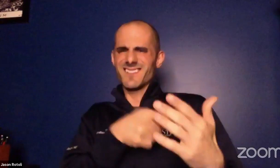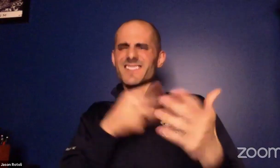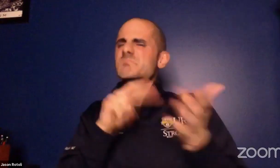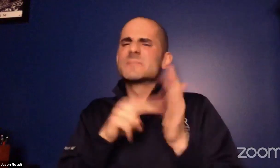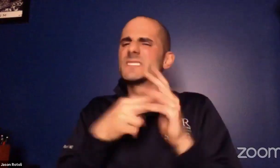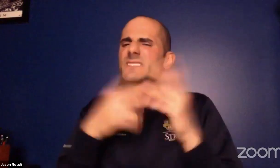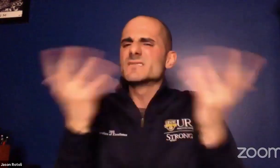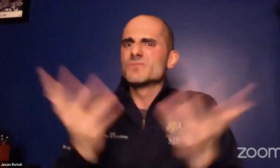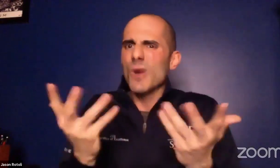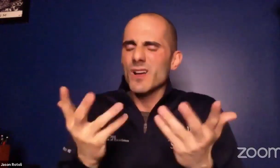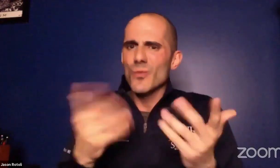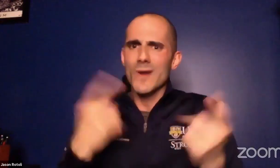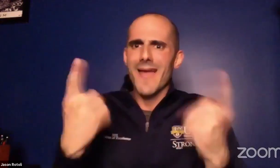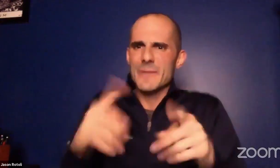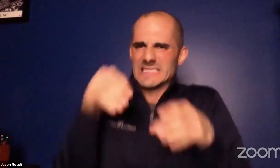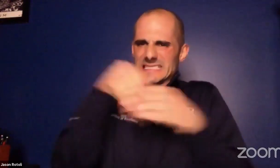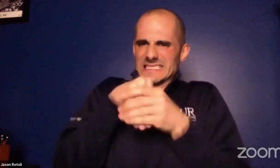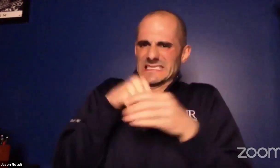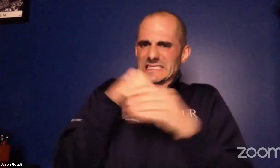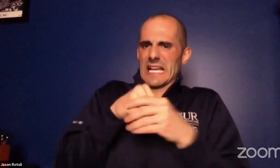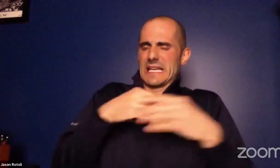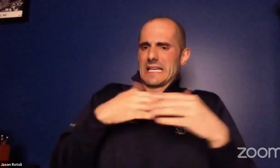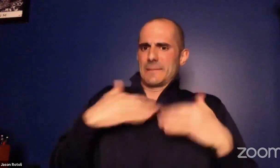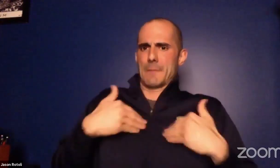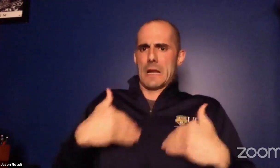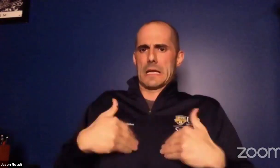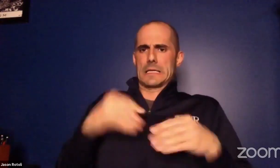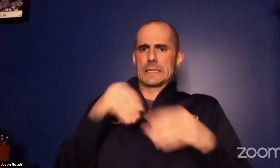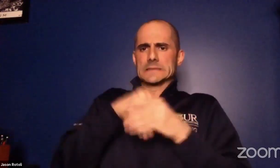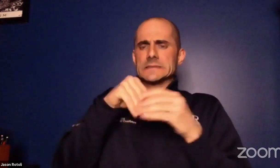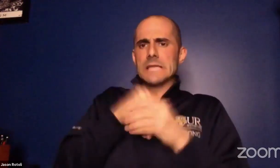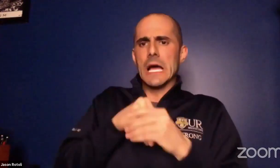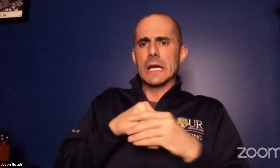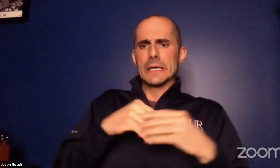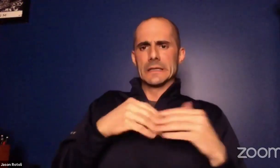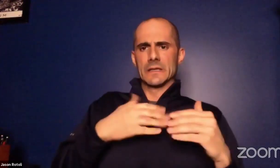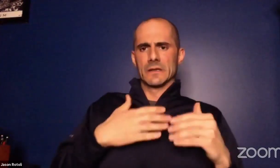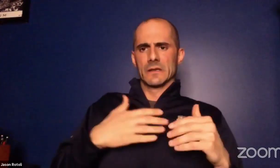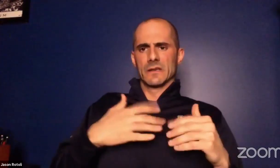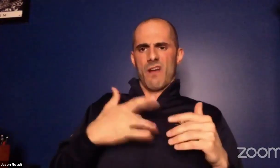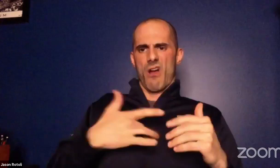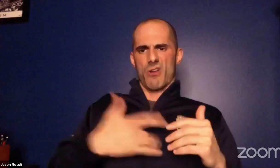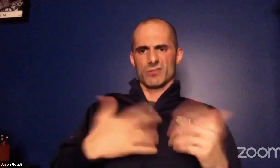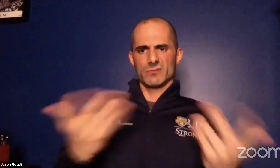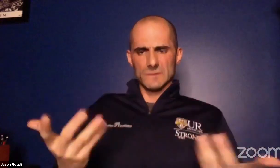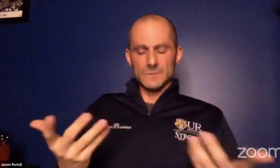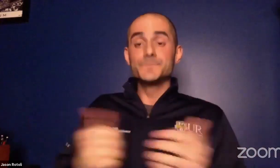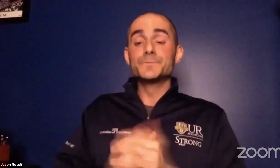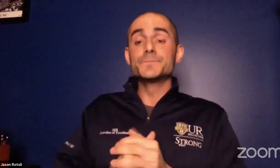chest. So when you're talking about the possibility of having chest